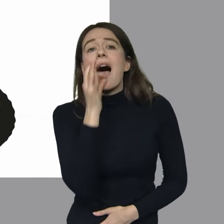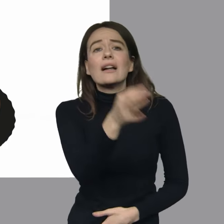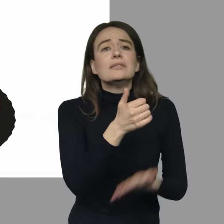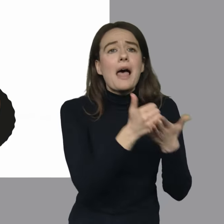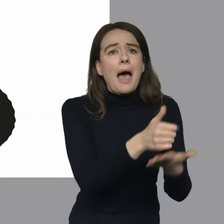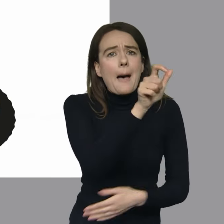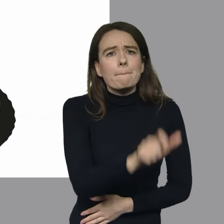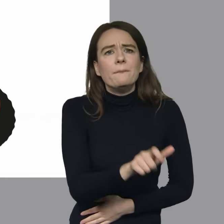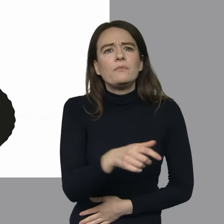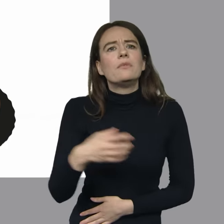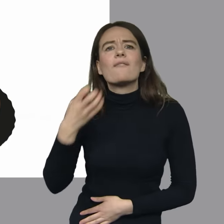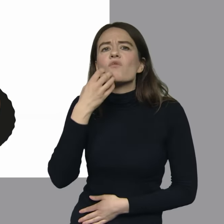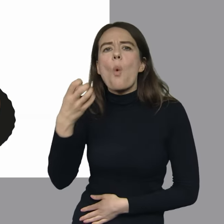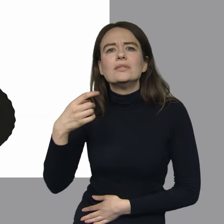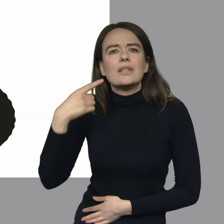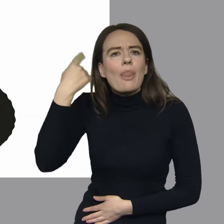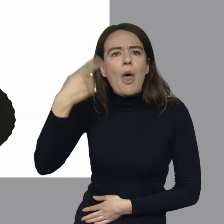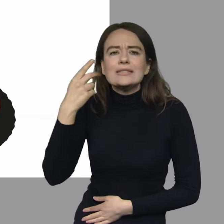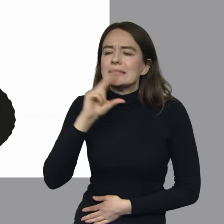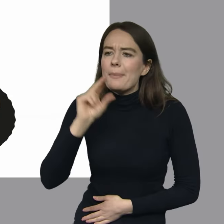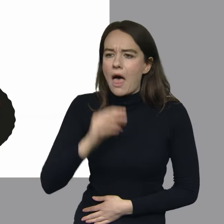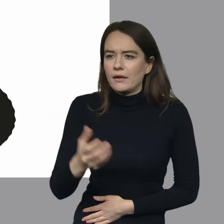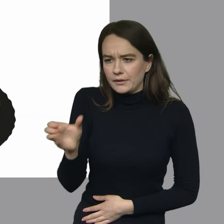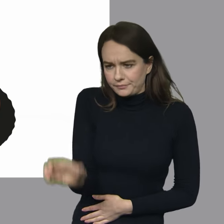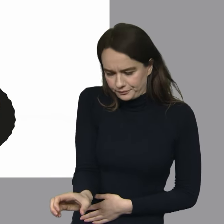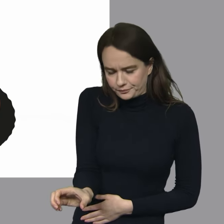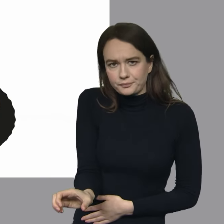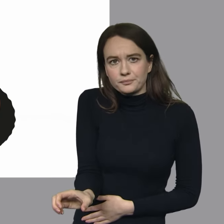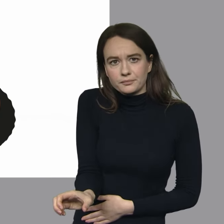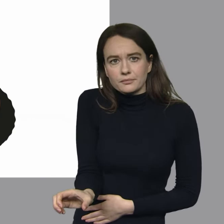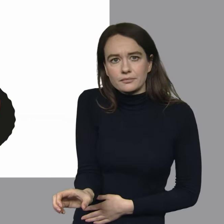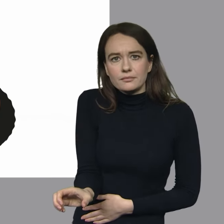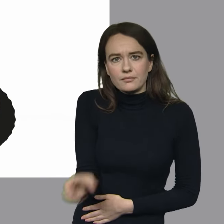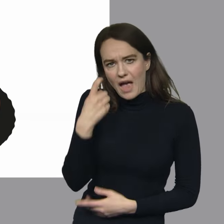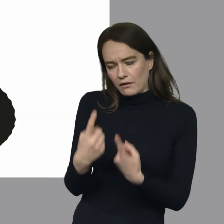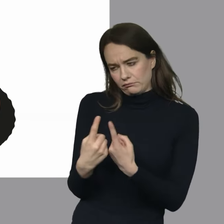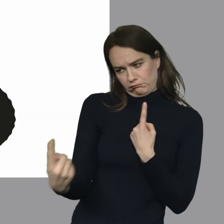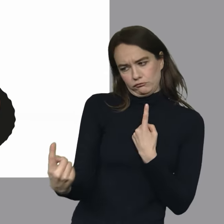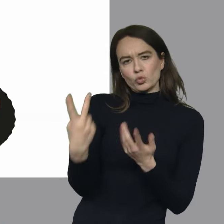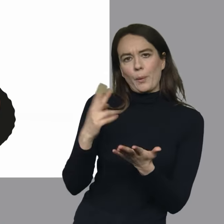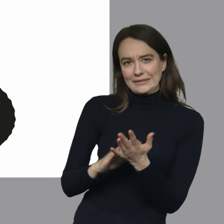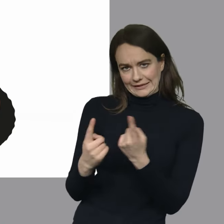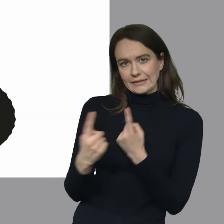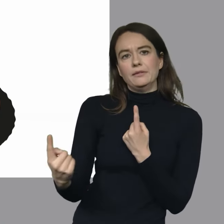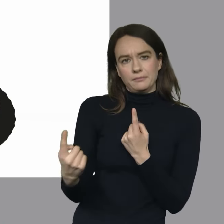to put the phone on loudspeaker and hold it towards you so they can maintain a two metre distance.